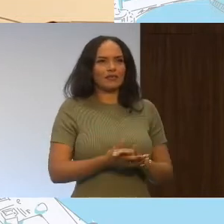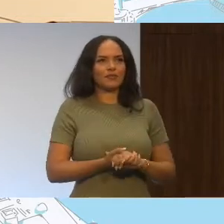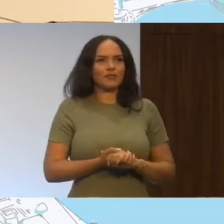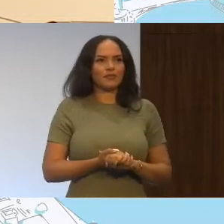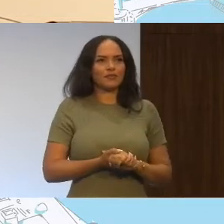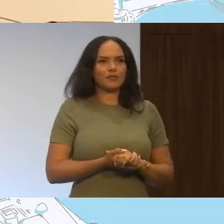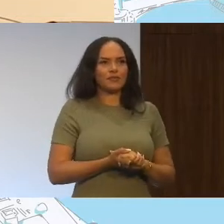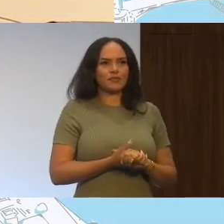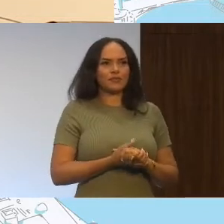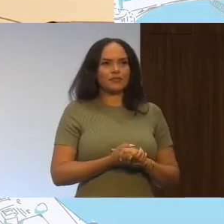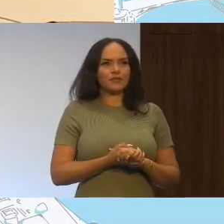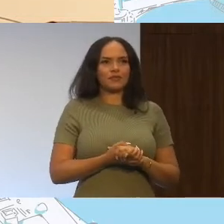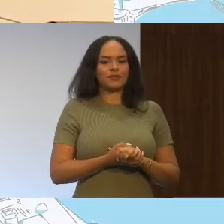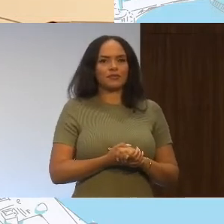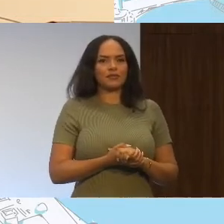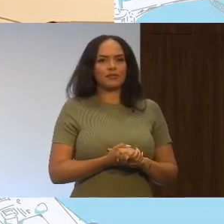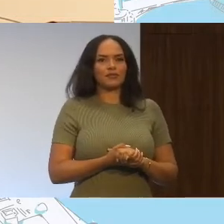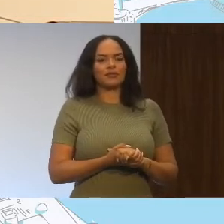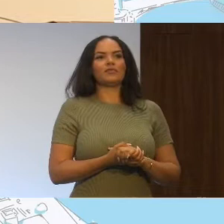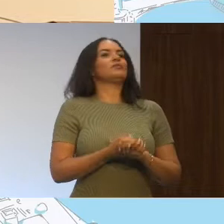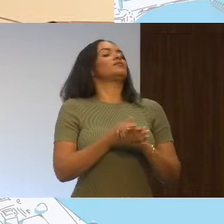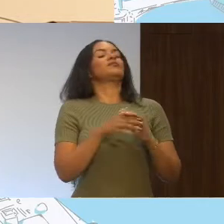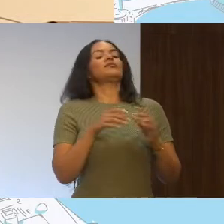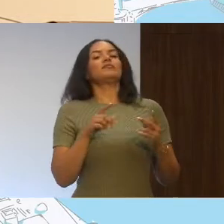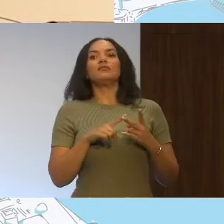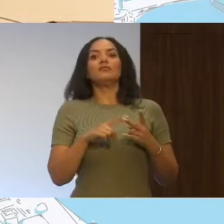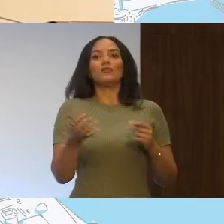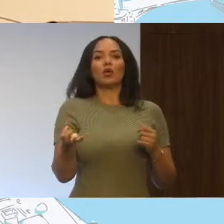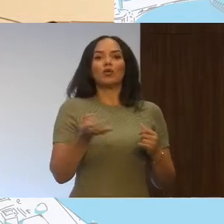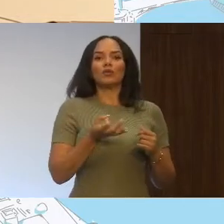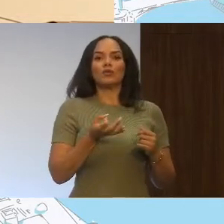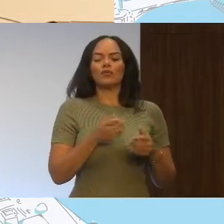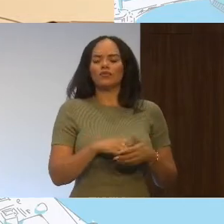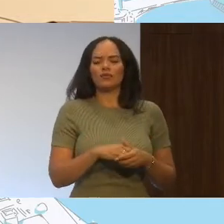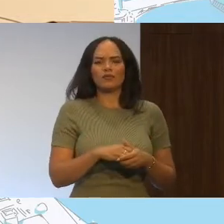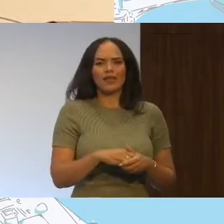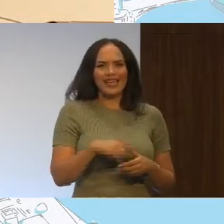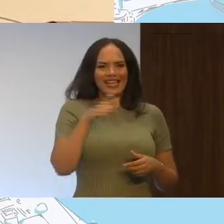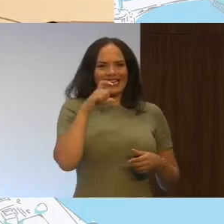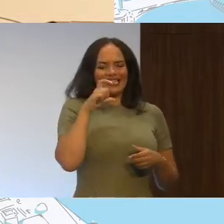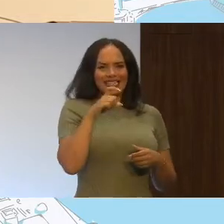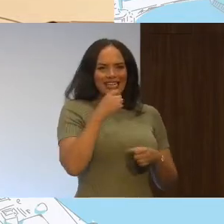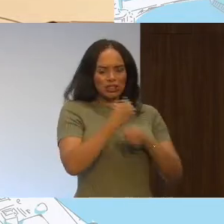Thank you. Another question is, can CGRP treatment be used for vestibular migraine?